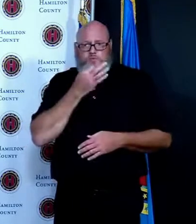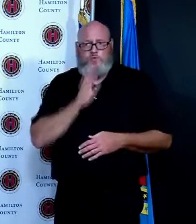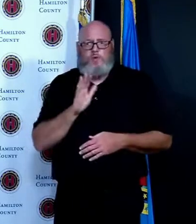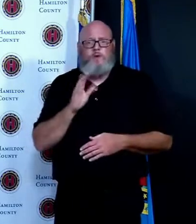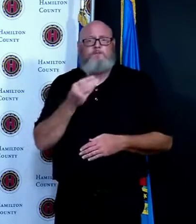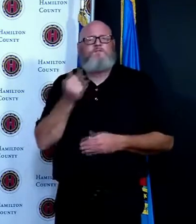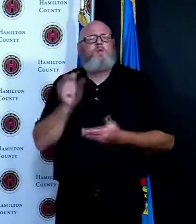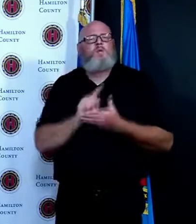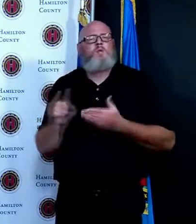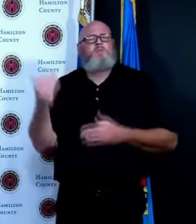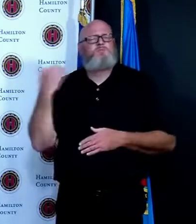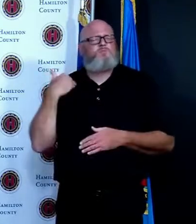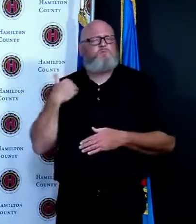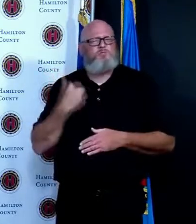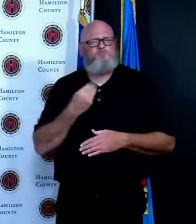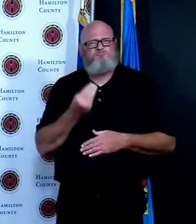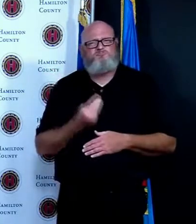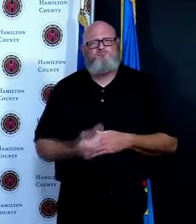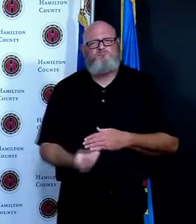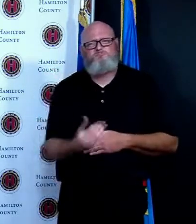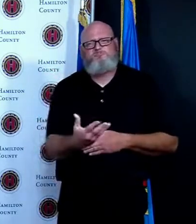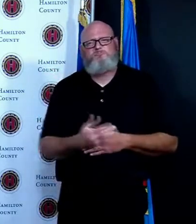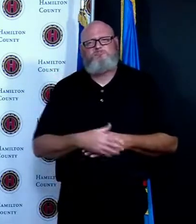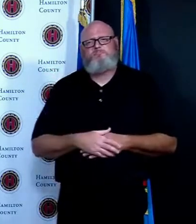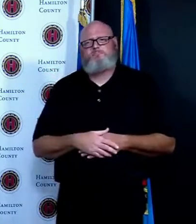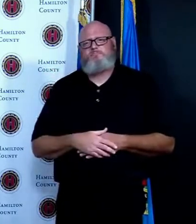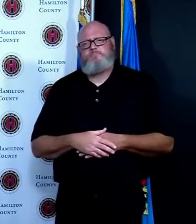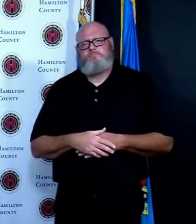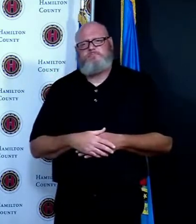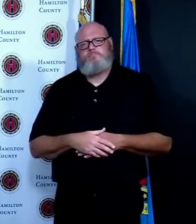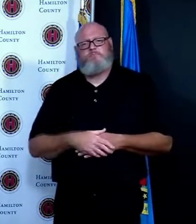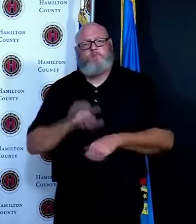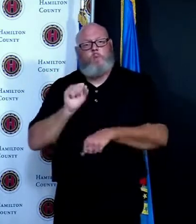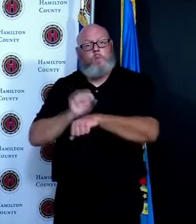workforce development and we looked at this program this was not originally in our plan